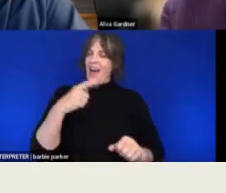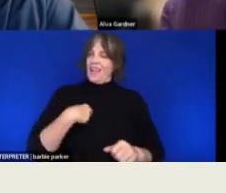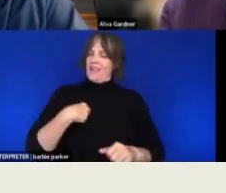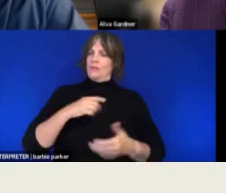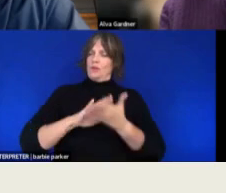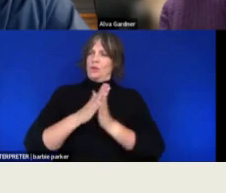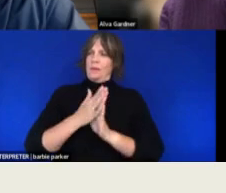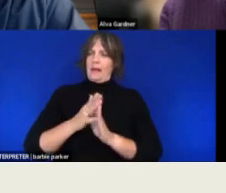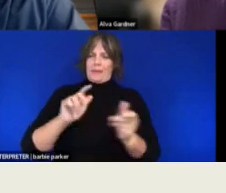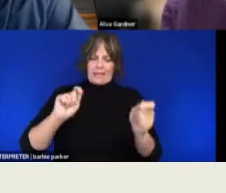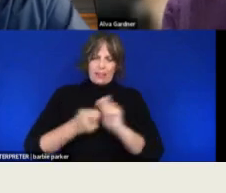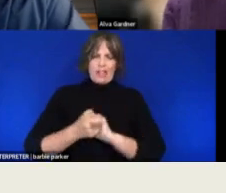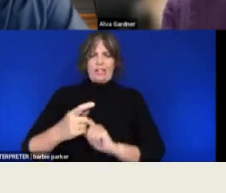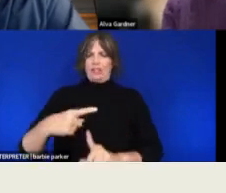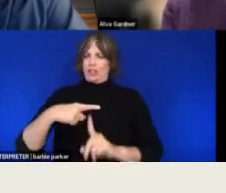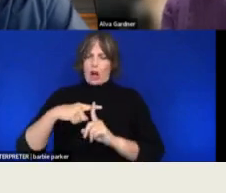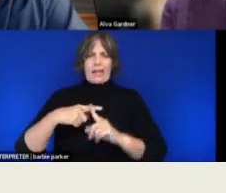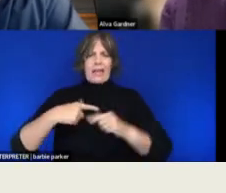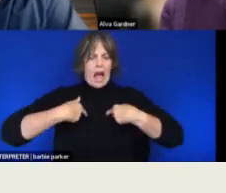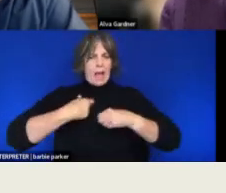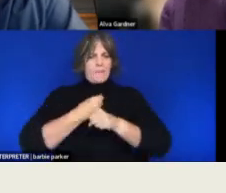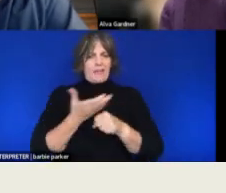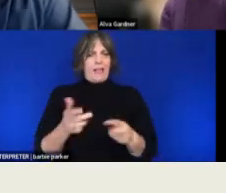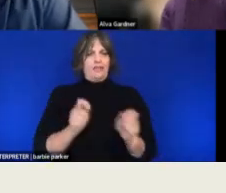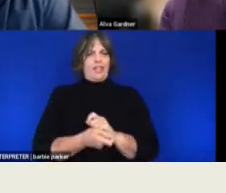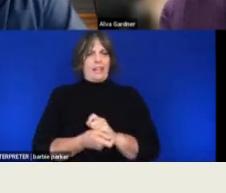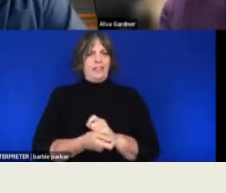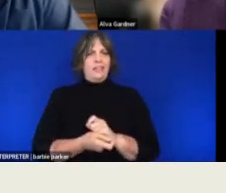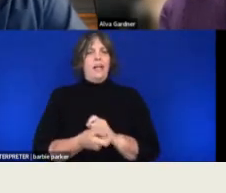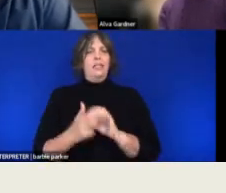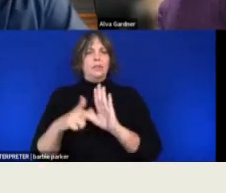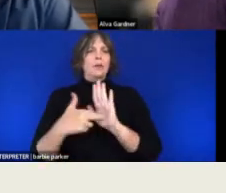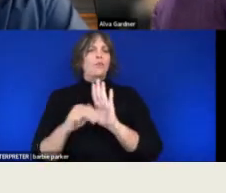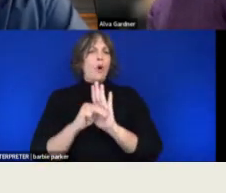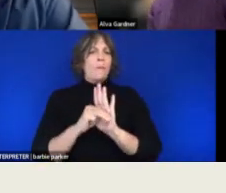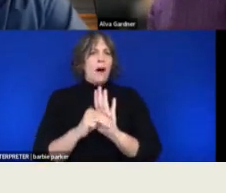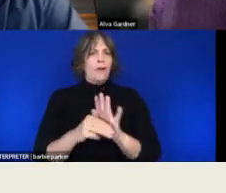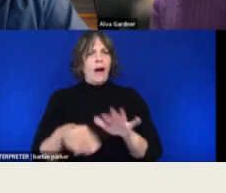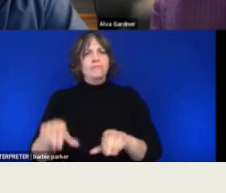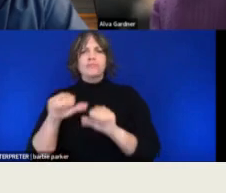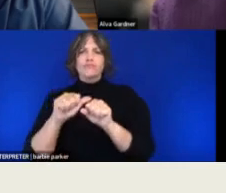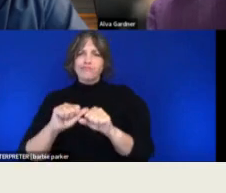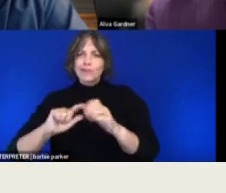model to really make that happen. I started my own agency because I wanted to be a role model to show how it can happen. Alva is a role model in her